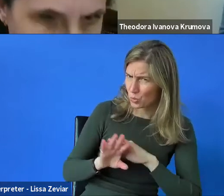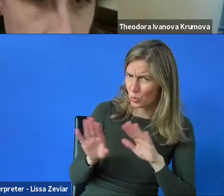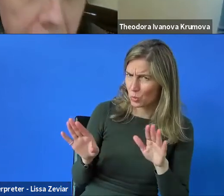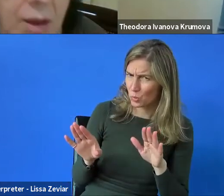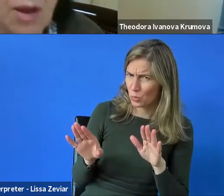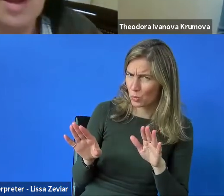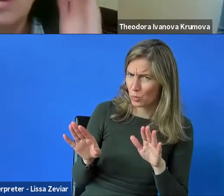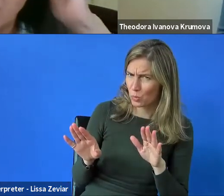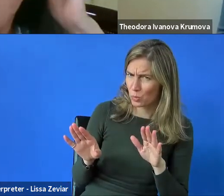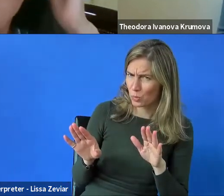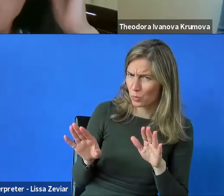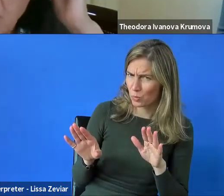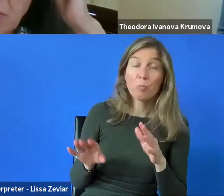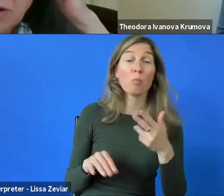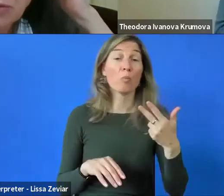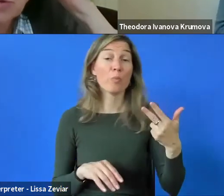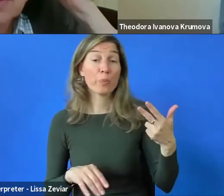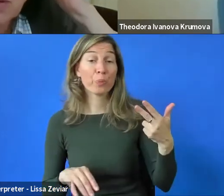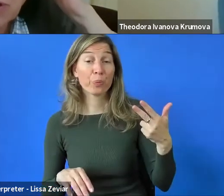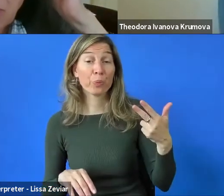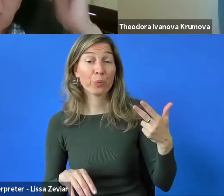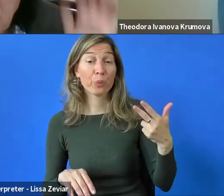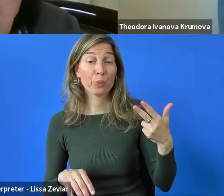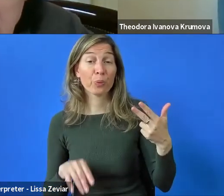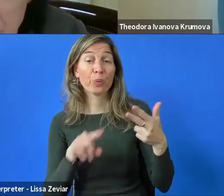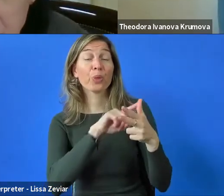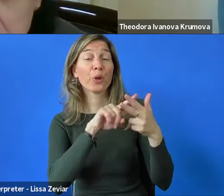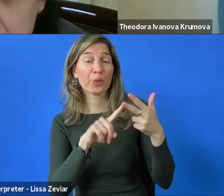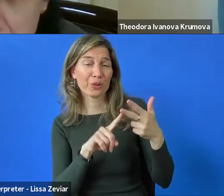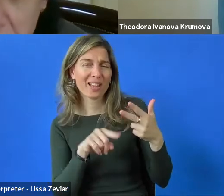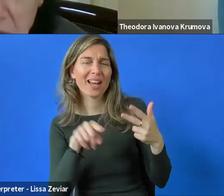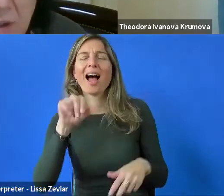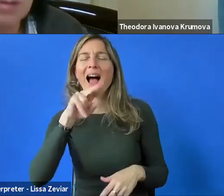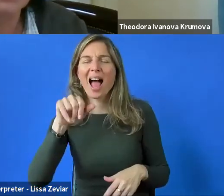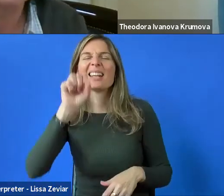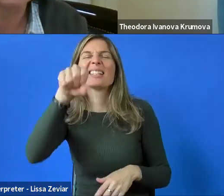There was three. It was my question in relation to legal capacity.